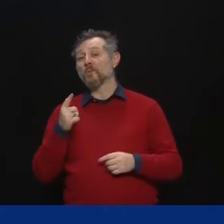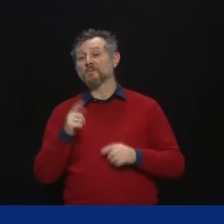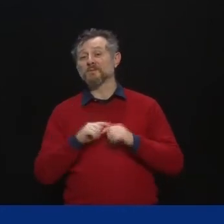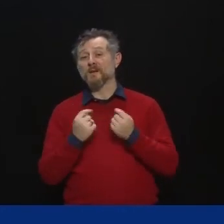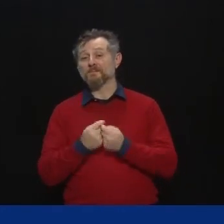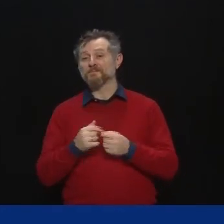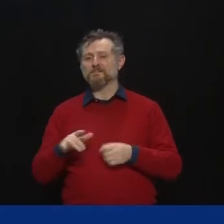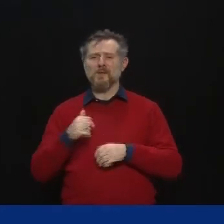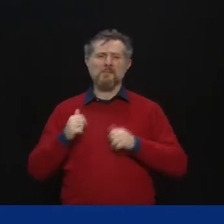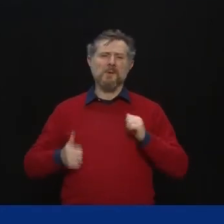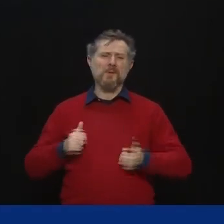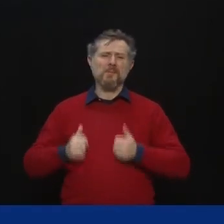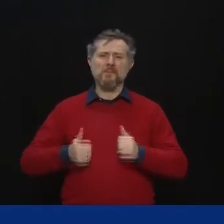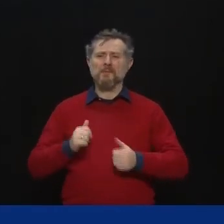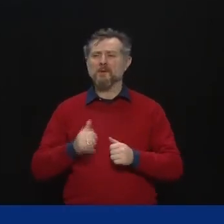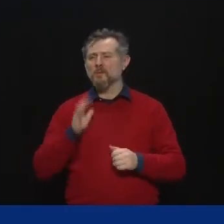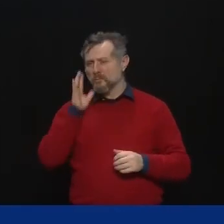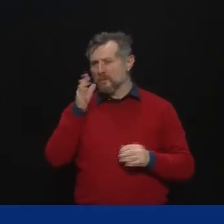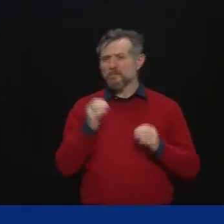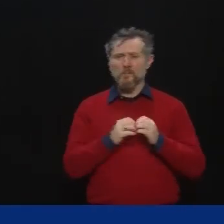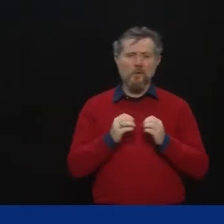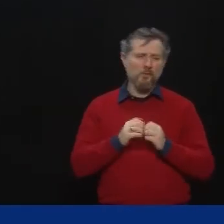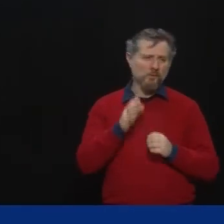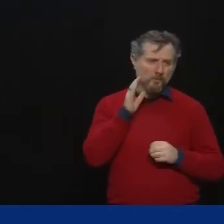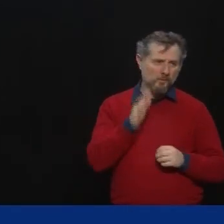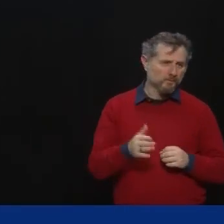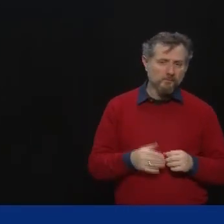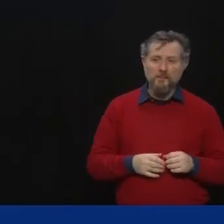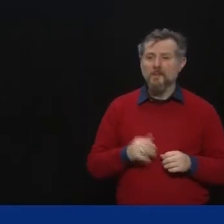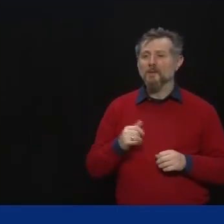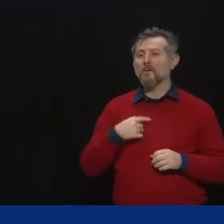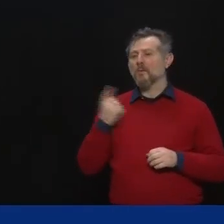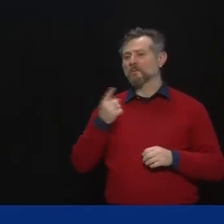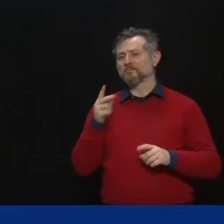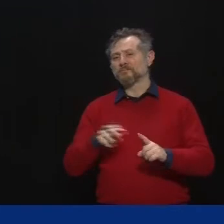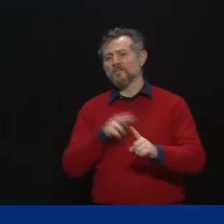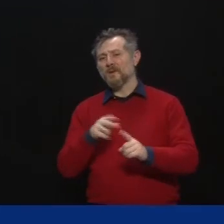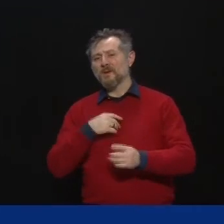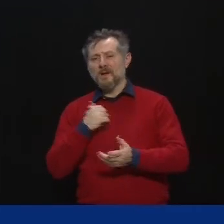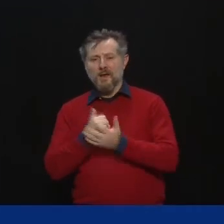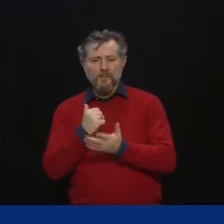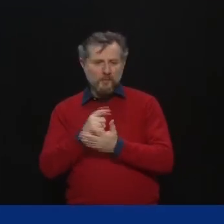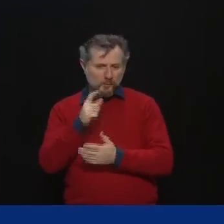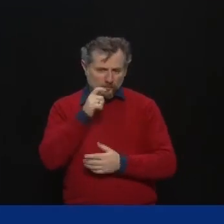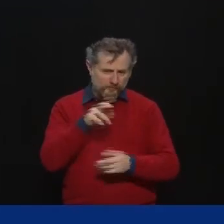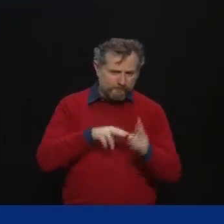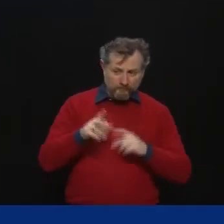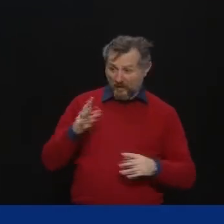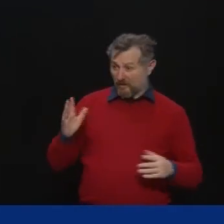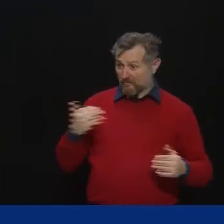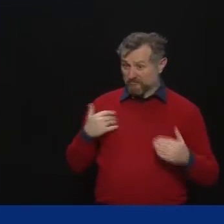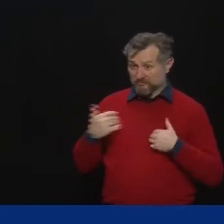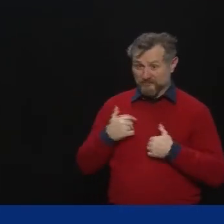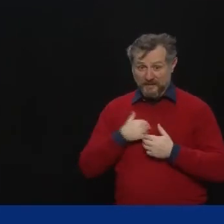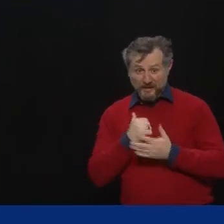NURSING HOMES. WE ADDED 30 AMBULANCE TEAMS, AND IN ADDITION TO THE PRIVATE TEAMS